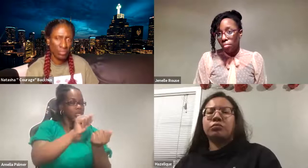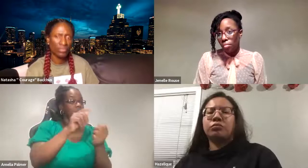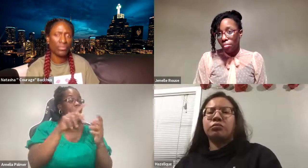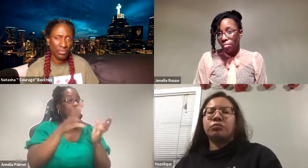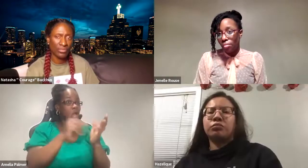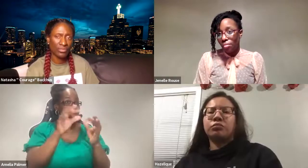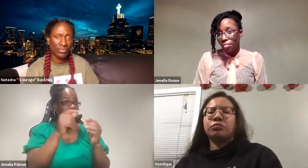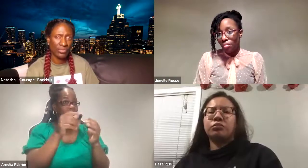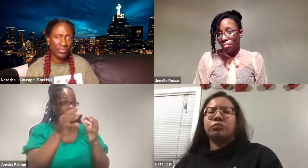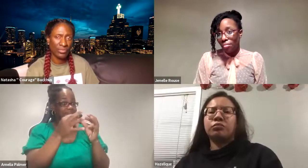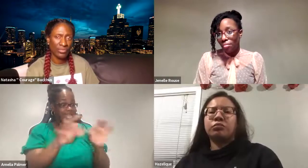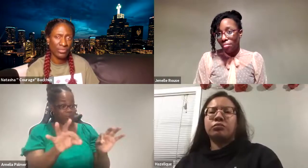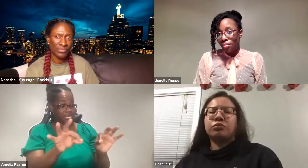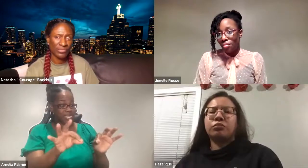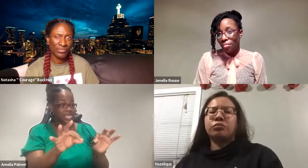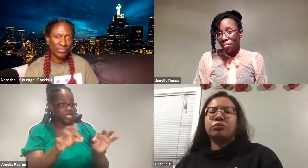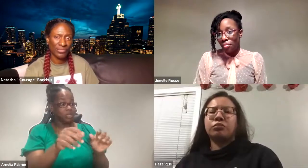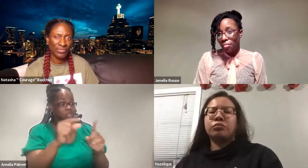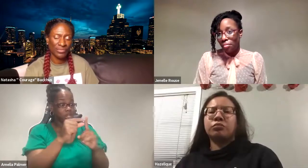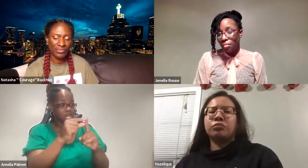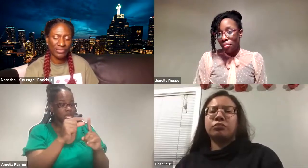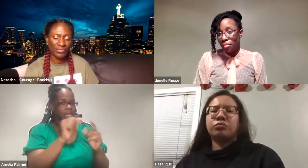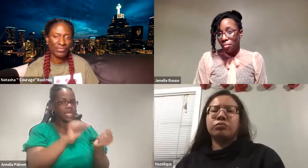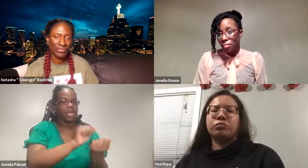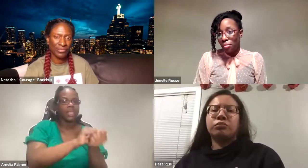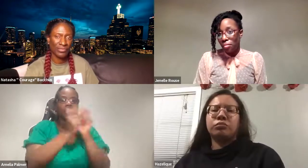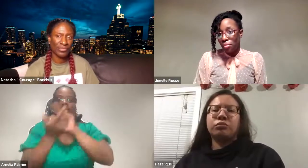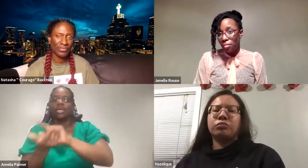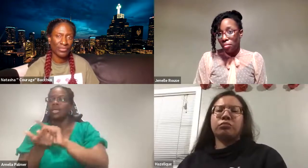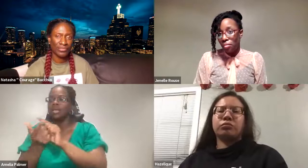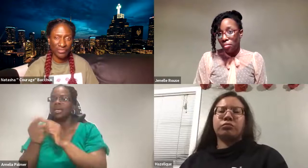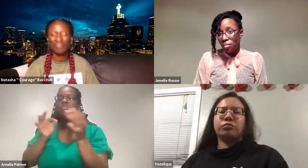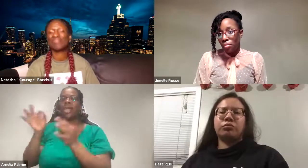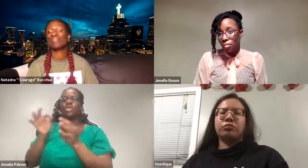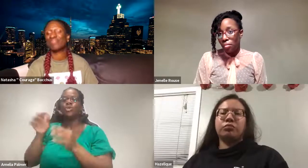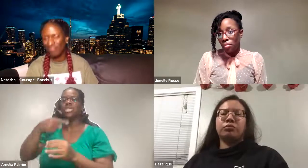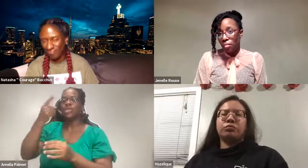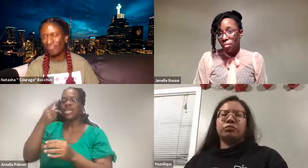becoming a linguist because when i started learning about languages and linguistic terms